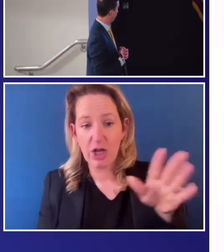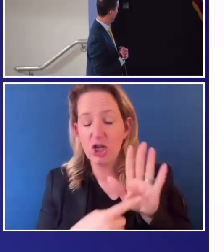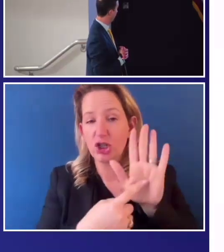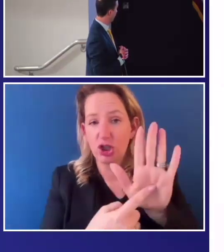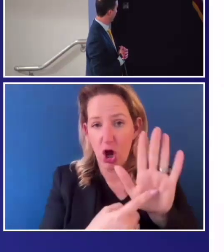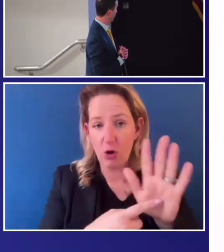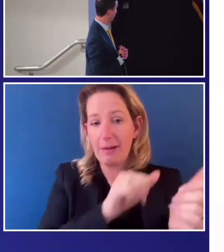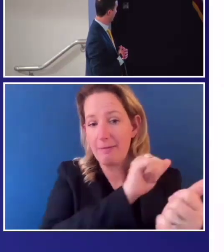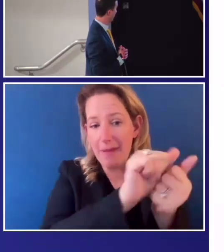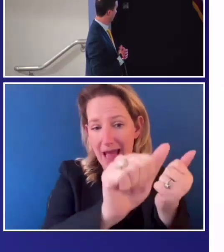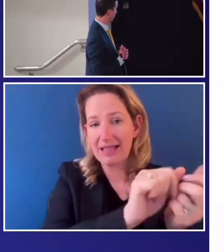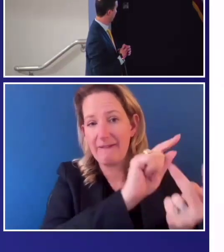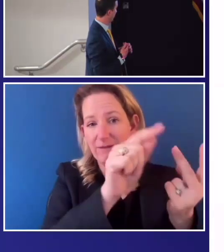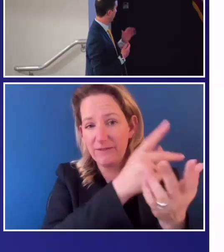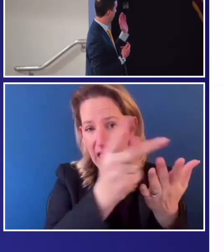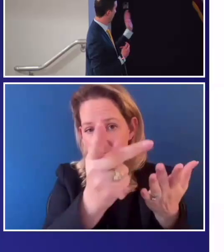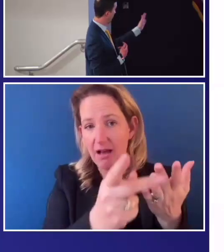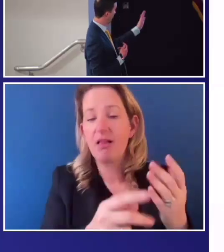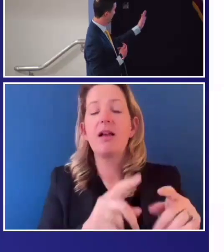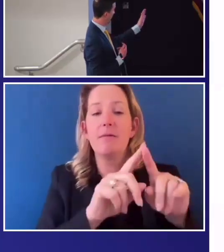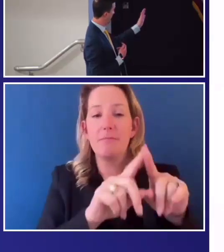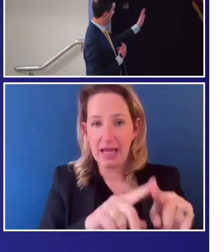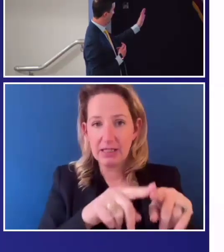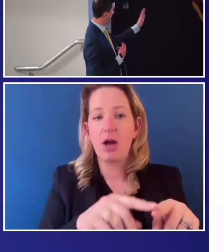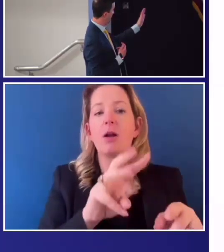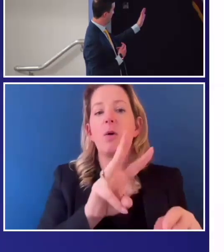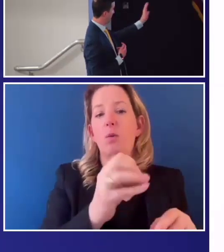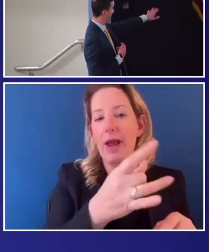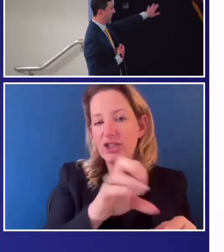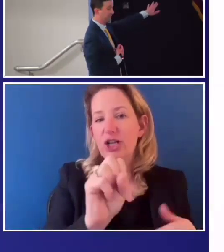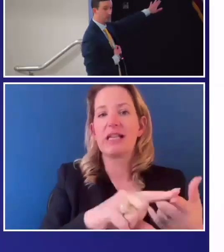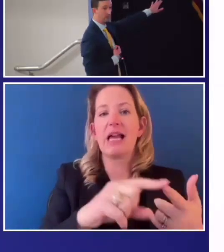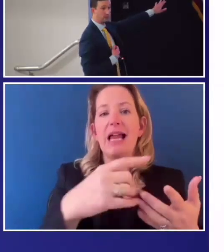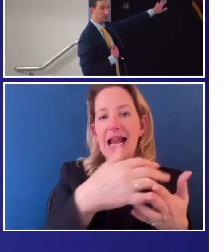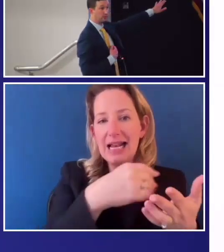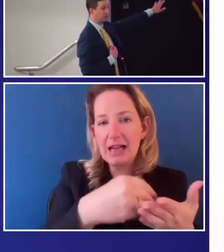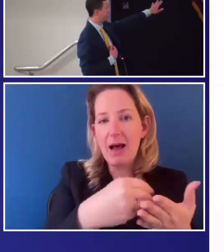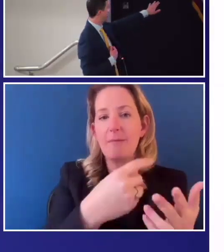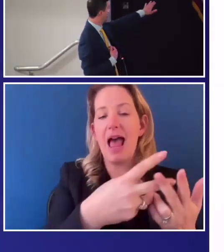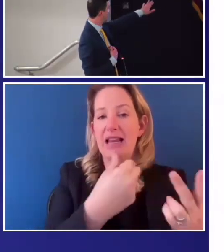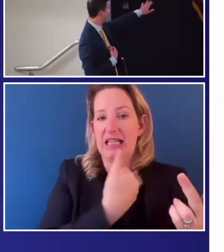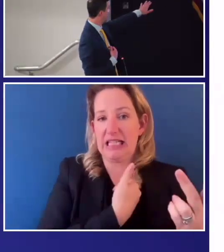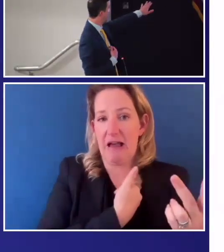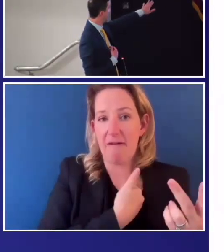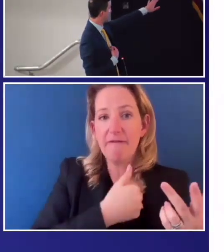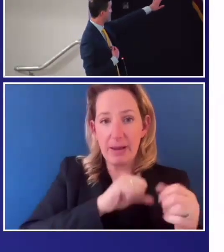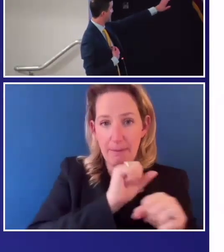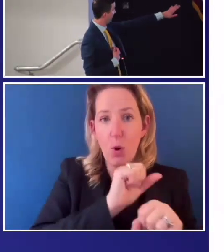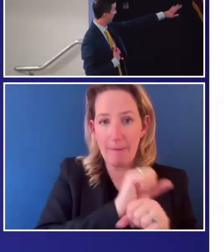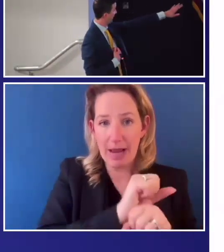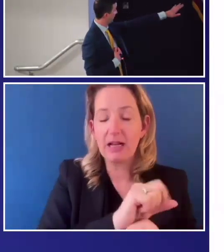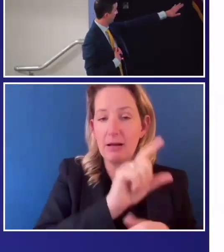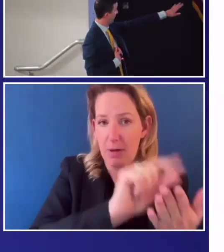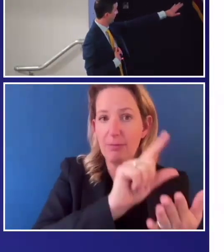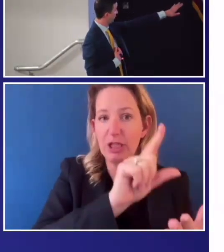salary, and income from self-employment, which is the variable that was published in the data set, versus the right-hand graph